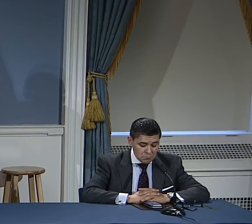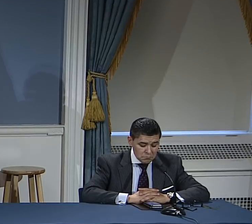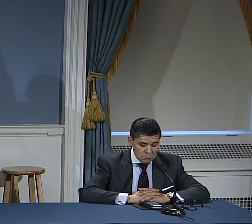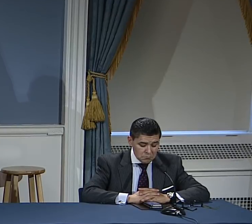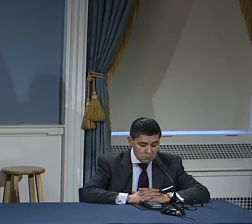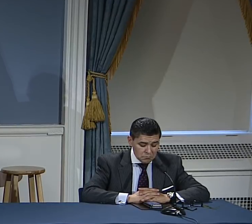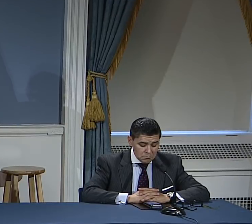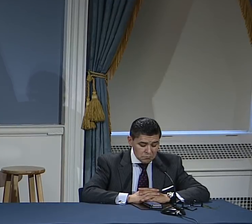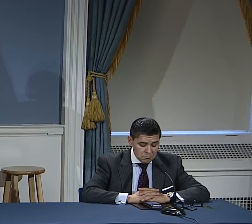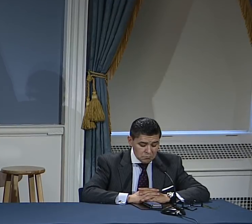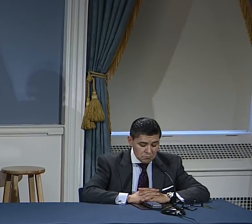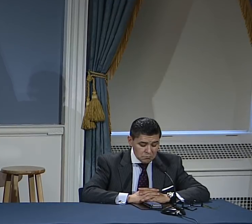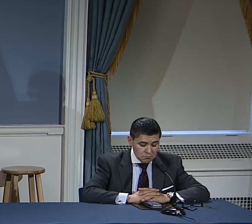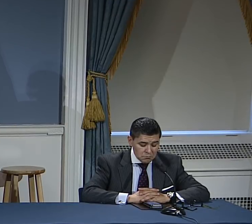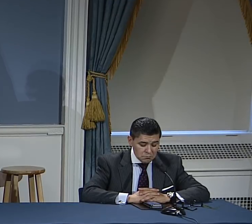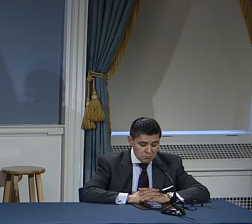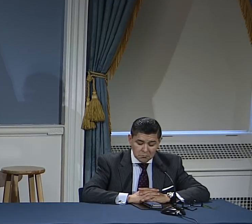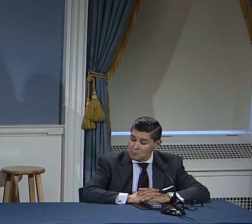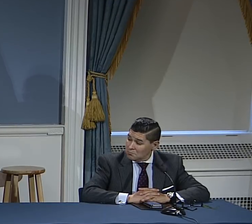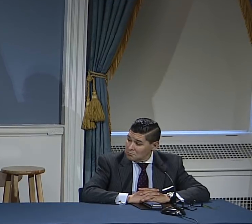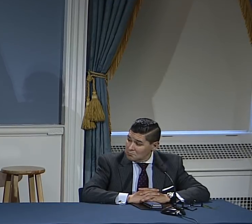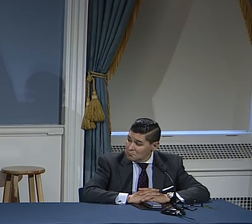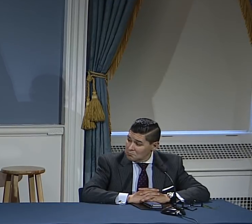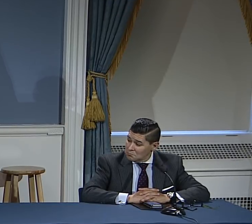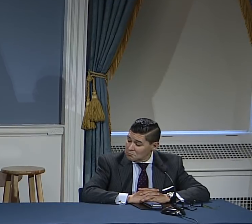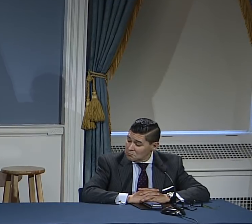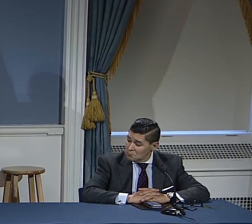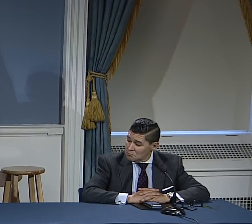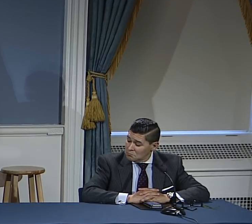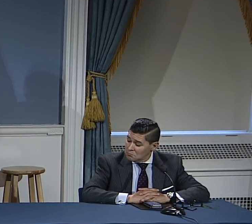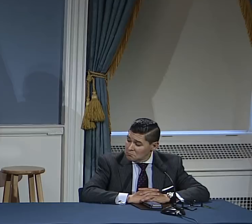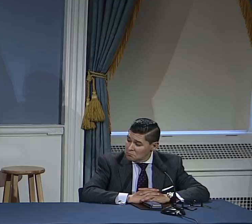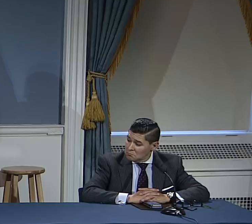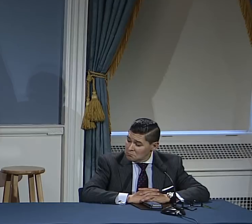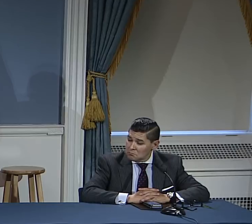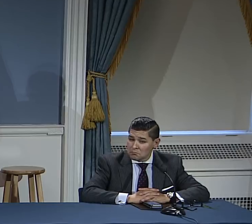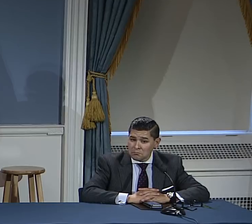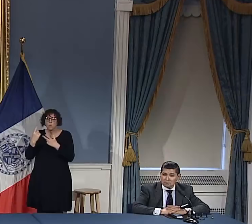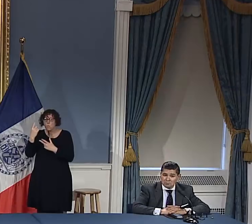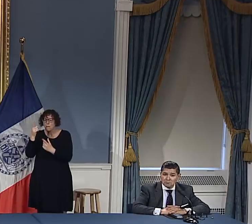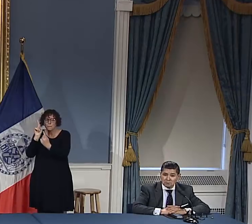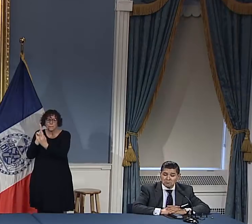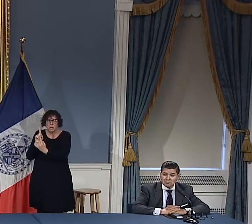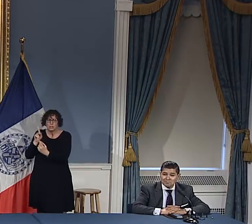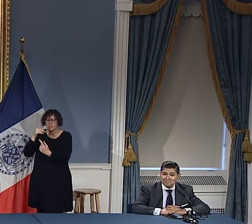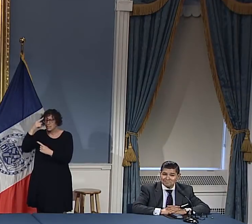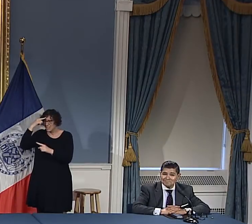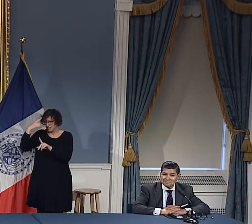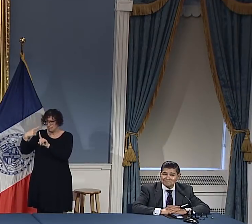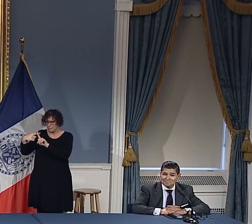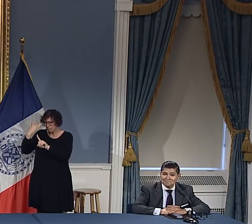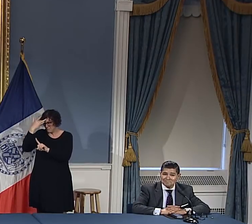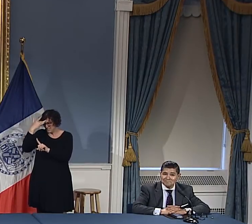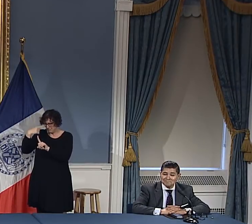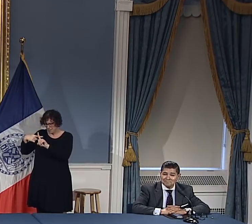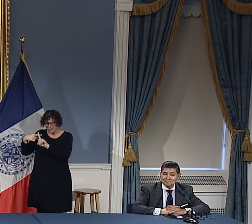SOMEONE WHO RWOKE TDHREE WAS SYMPTOMATIC OR LATER TESTED POSITIVE, HOW